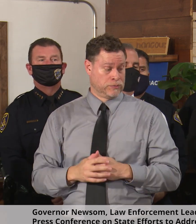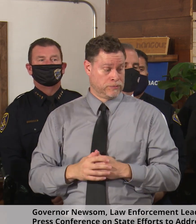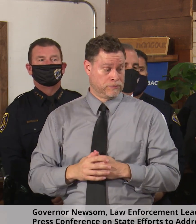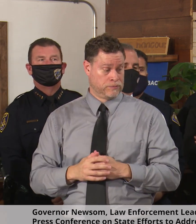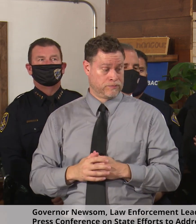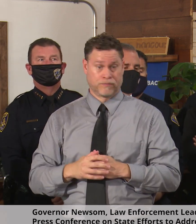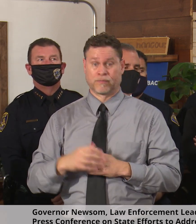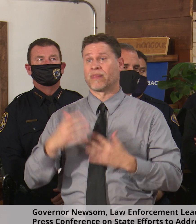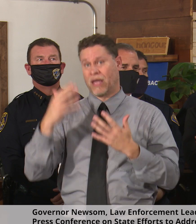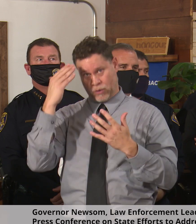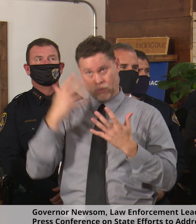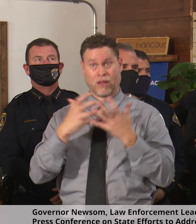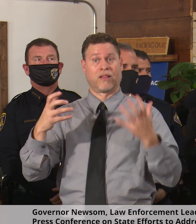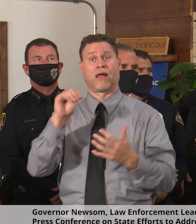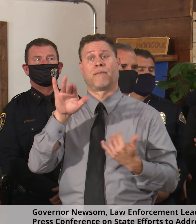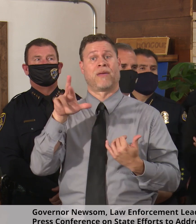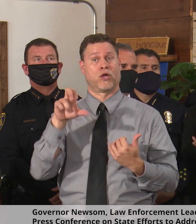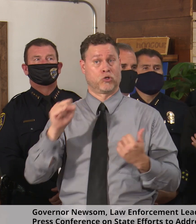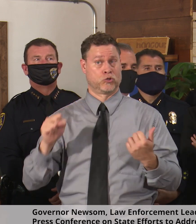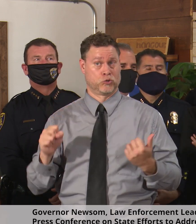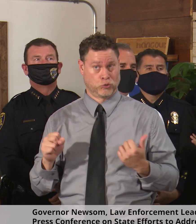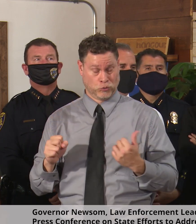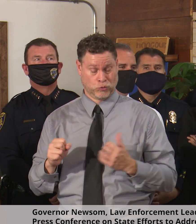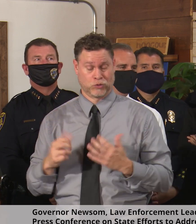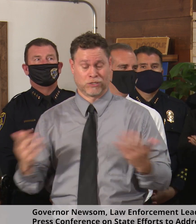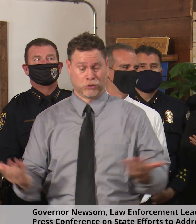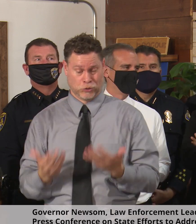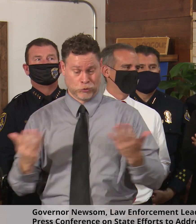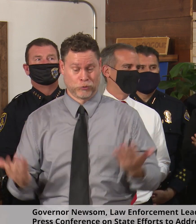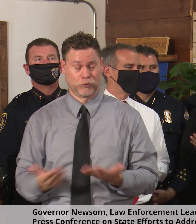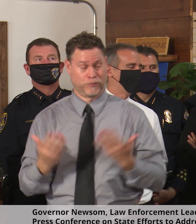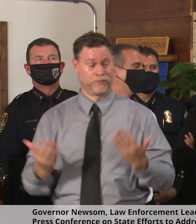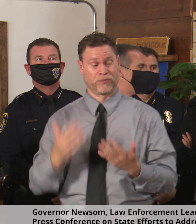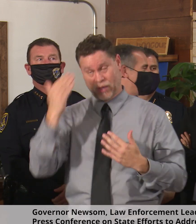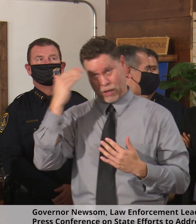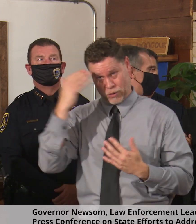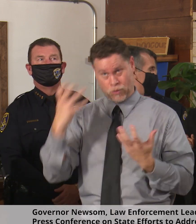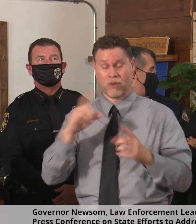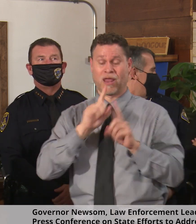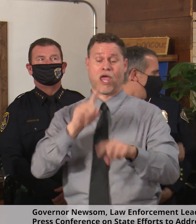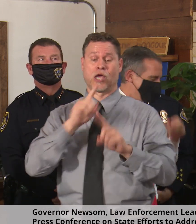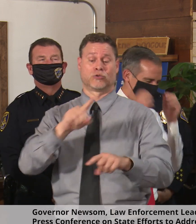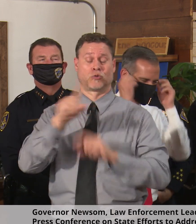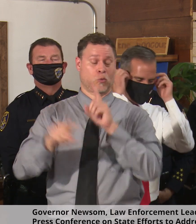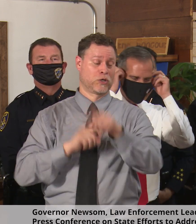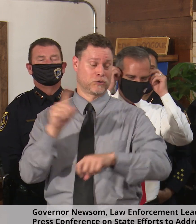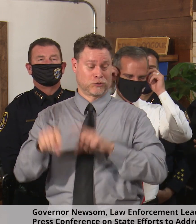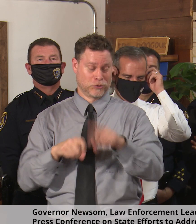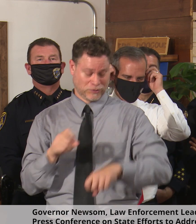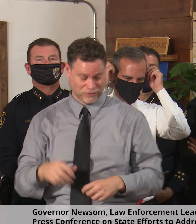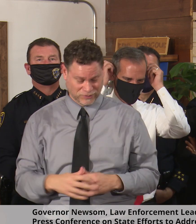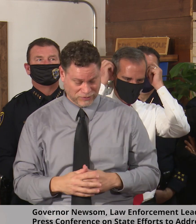and you've got a lot of mayors here. I know they're eager to answer the questions but let's